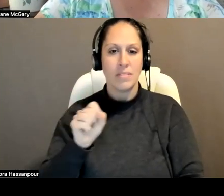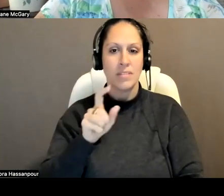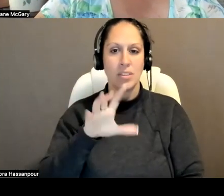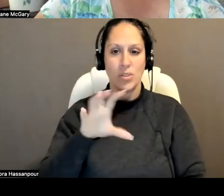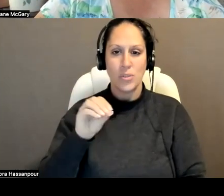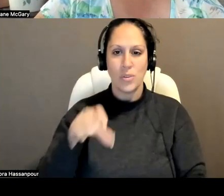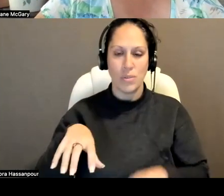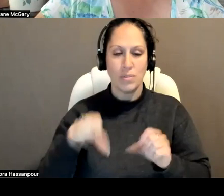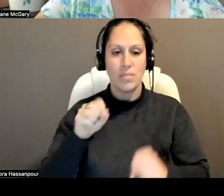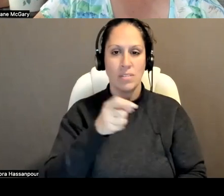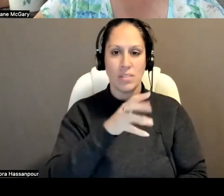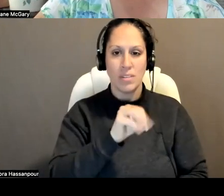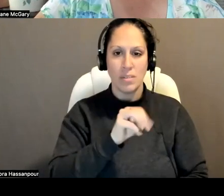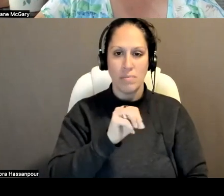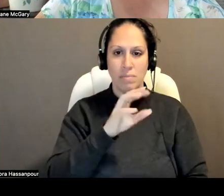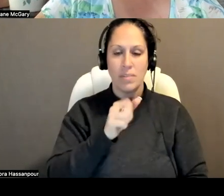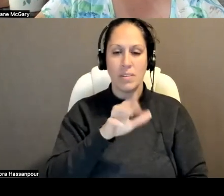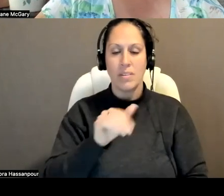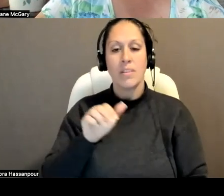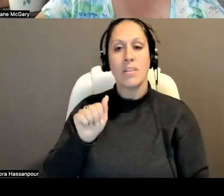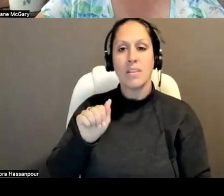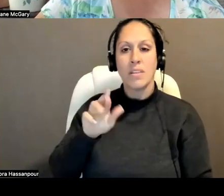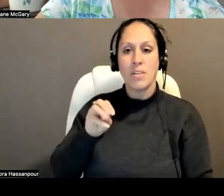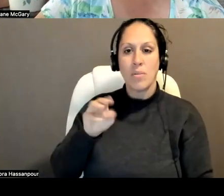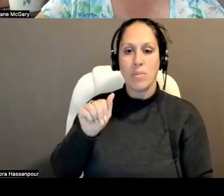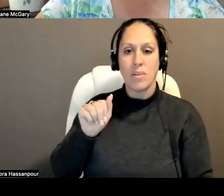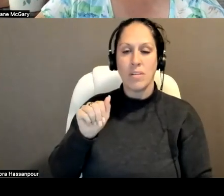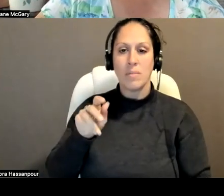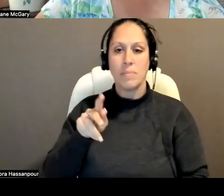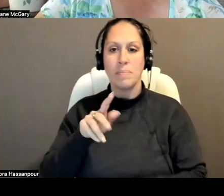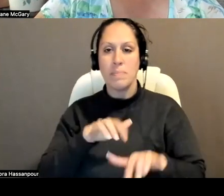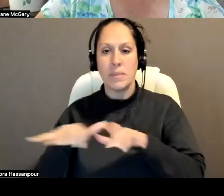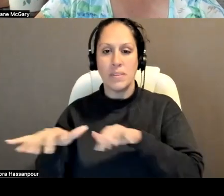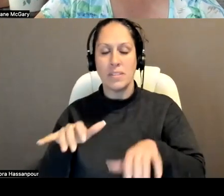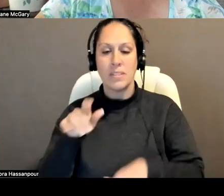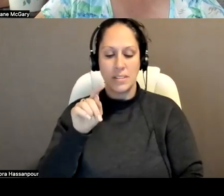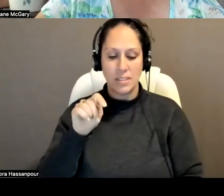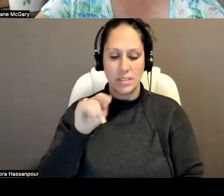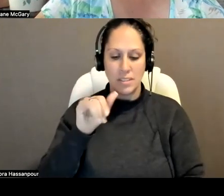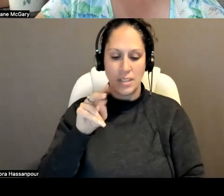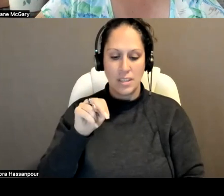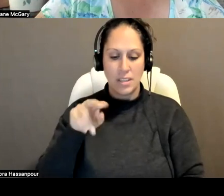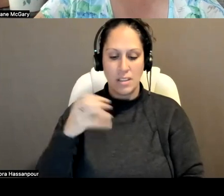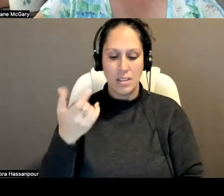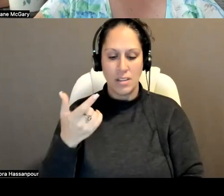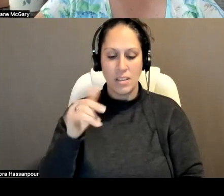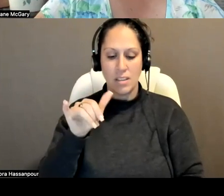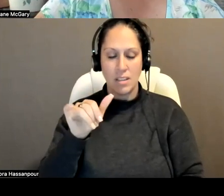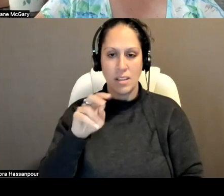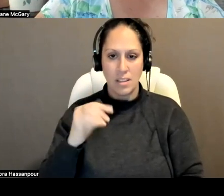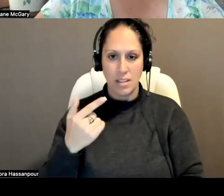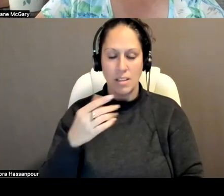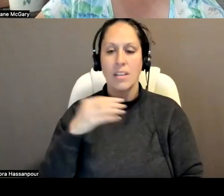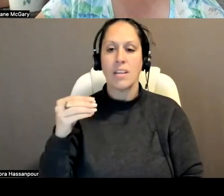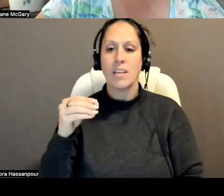Aroma Duo players: pianist Tianhong Yang and cellist Johnny Mok, and ASL interpreter Nora.